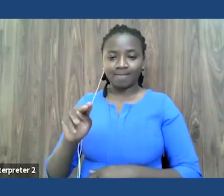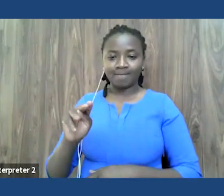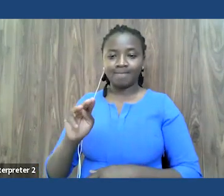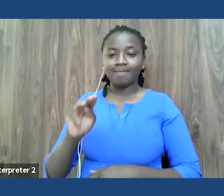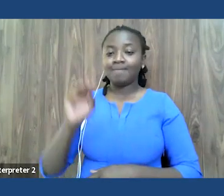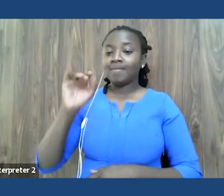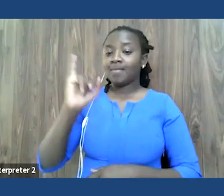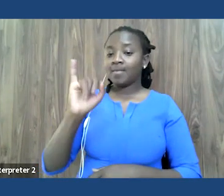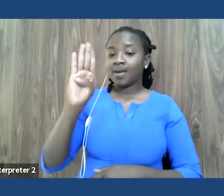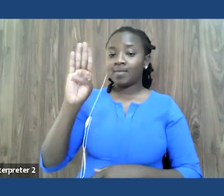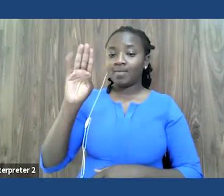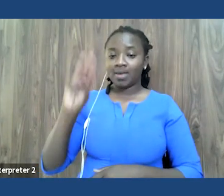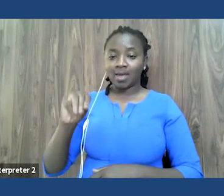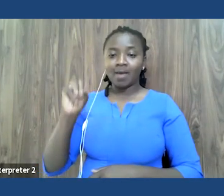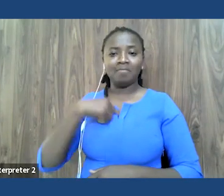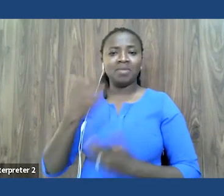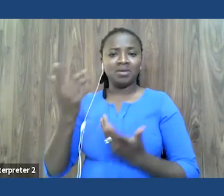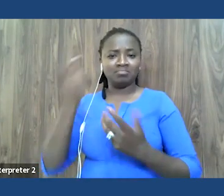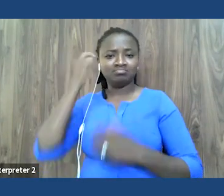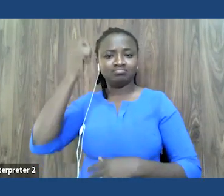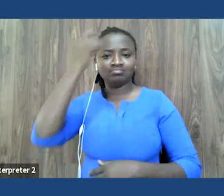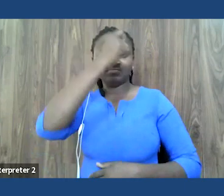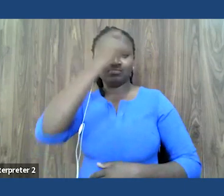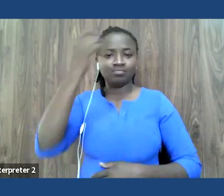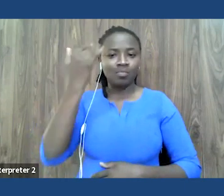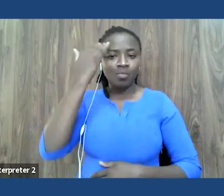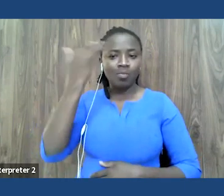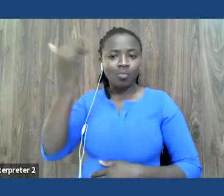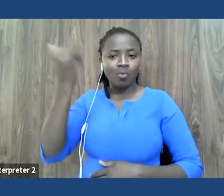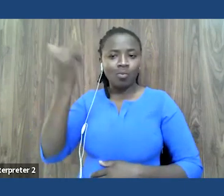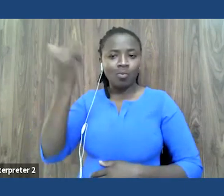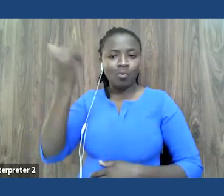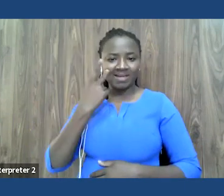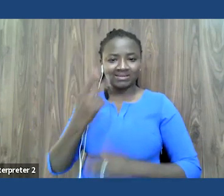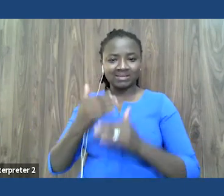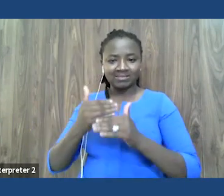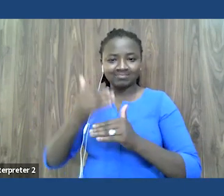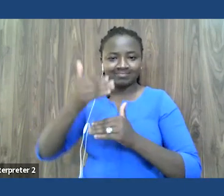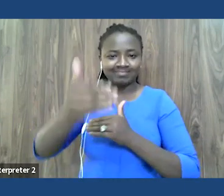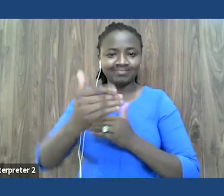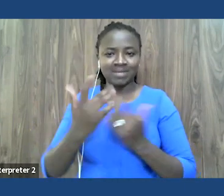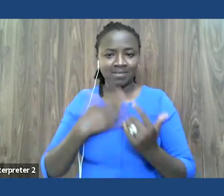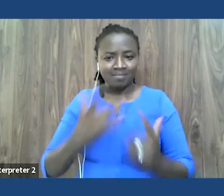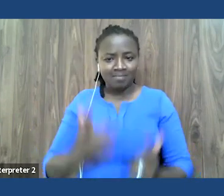Like you said, I really see this next chapter of my life as the best chapter where I feel